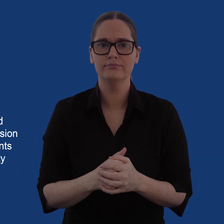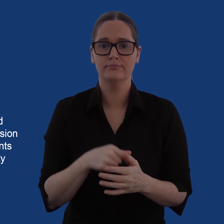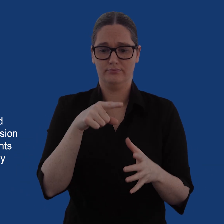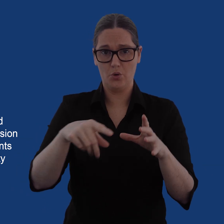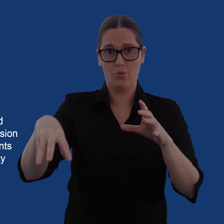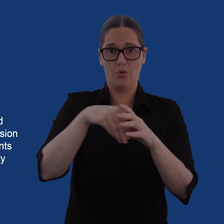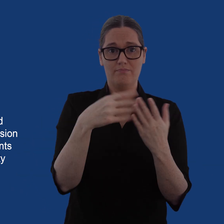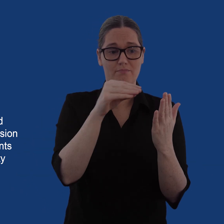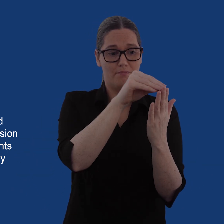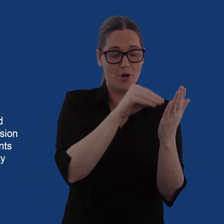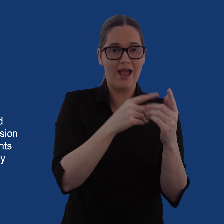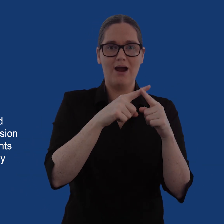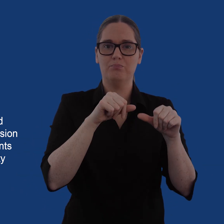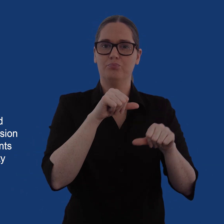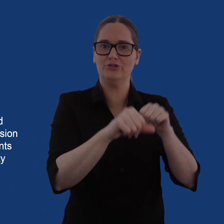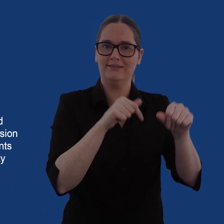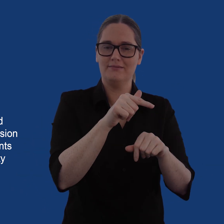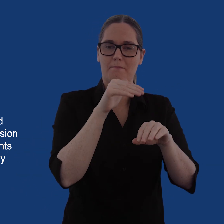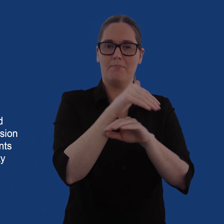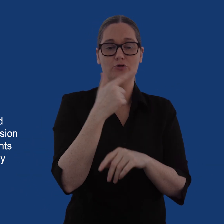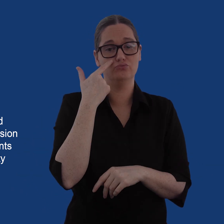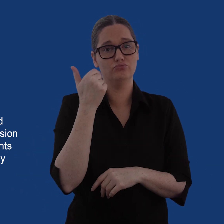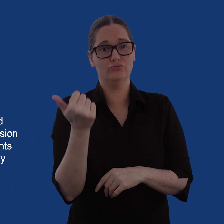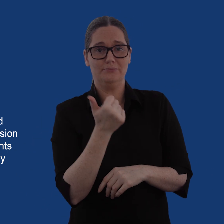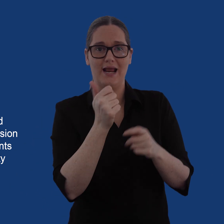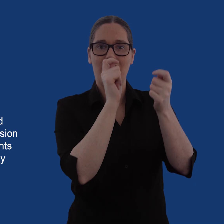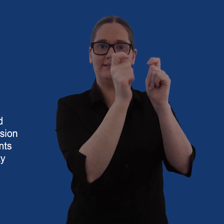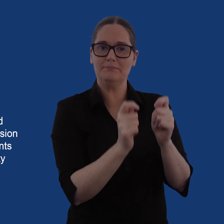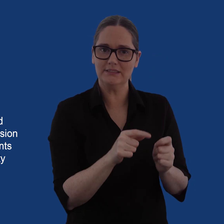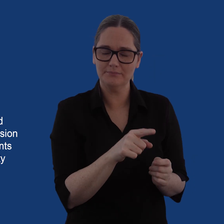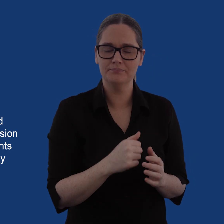including policies and procedures around reasonable adjustments.